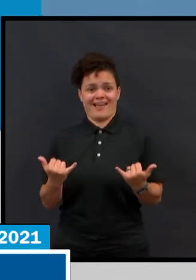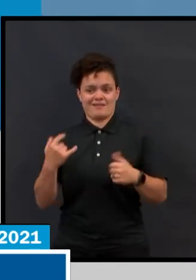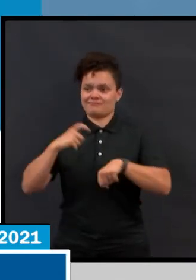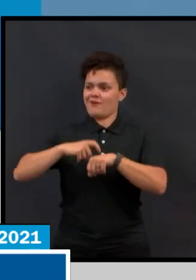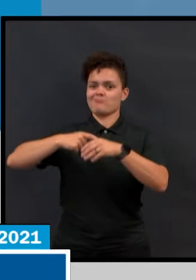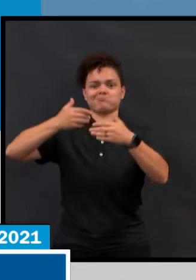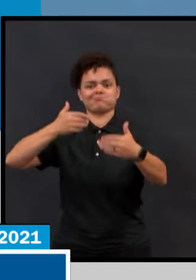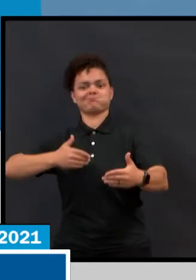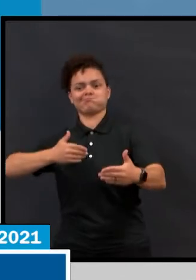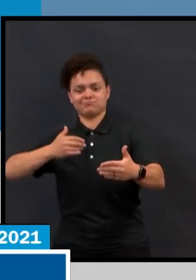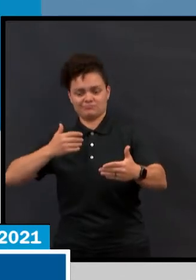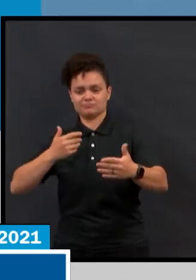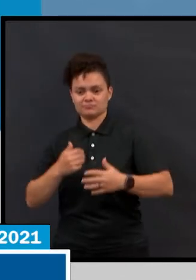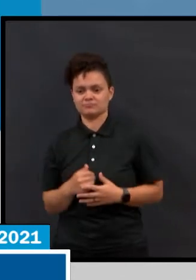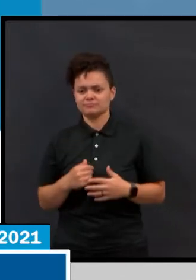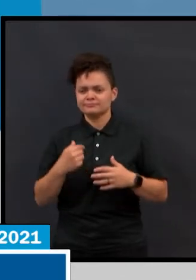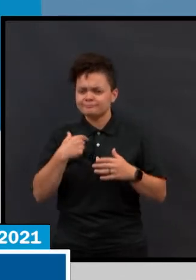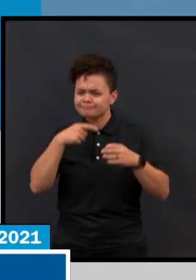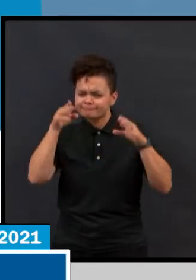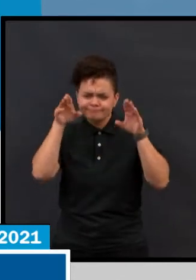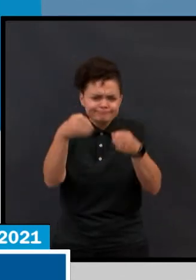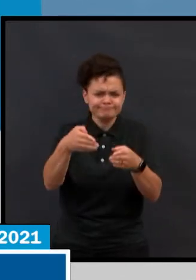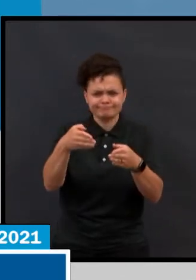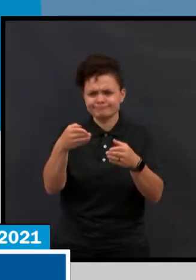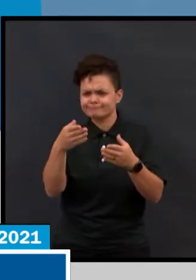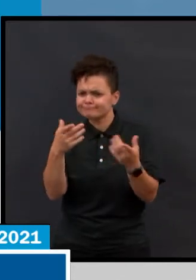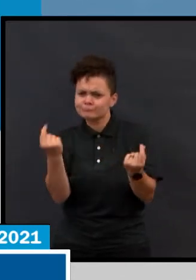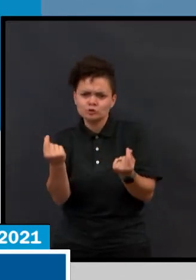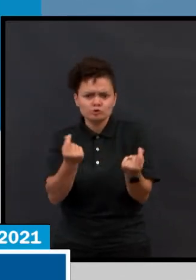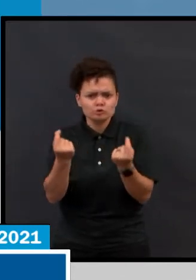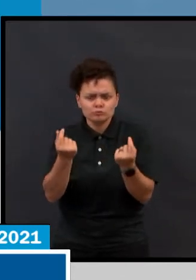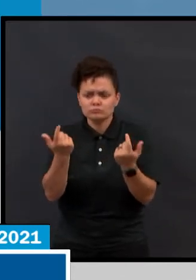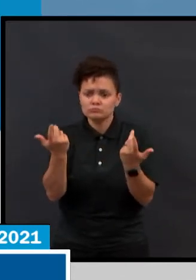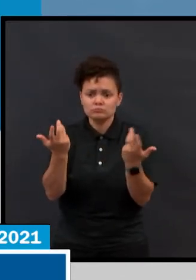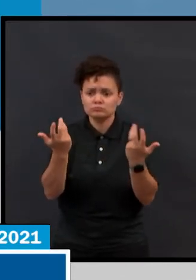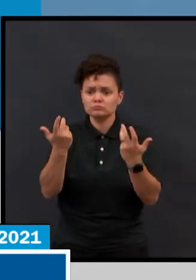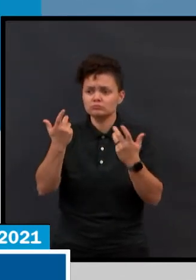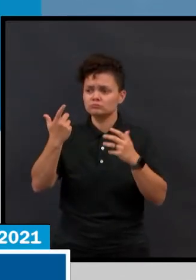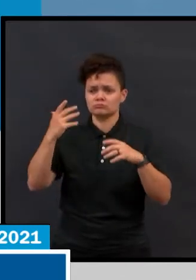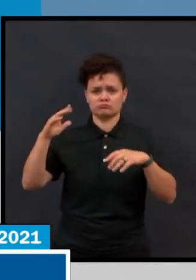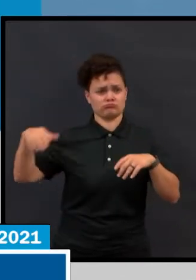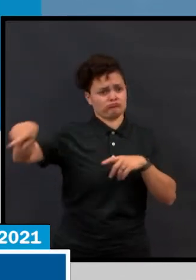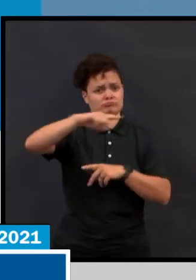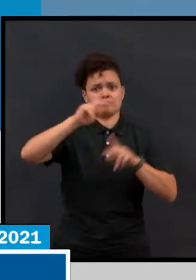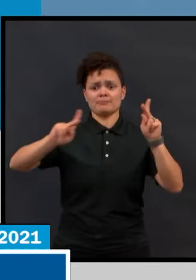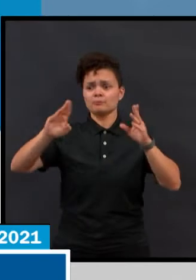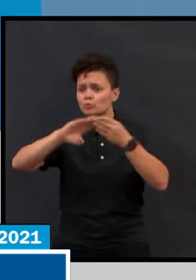about lifting your heads and to drive towards a more equitable and sustainable future for all of